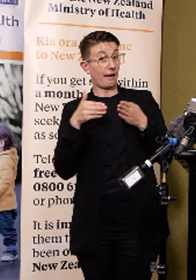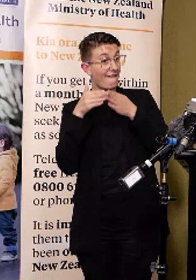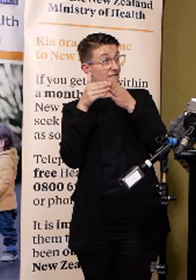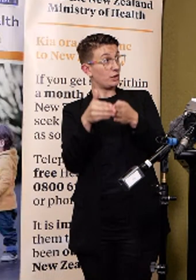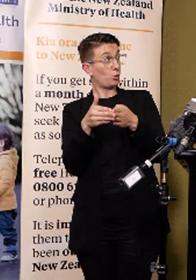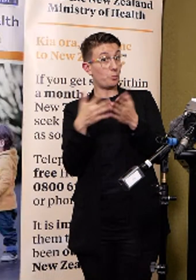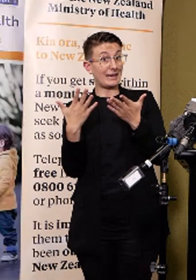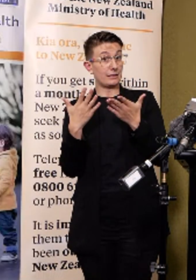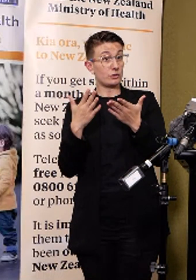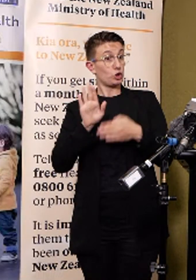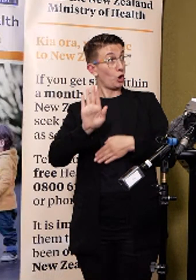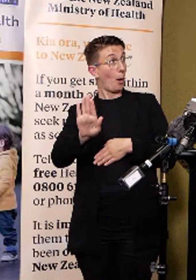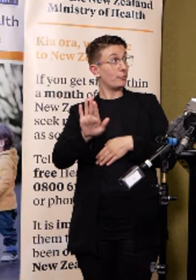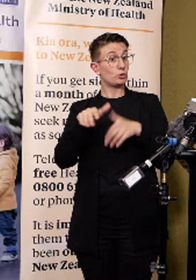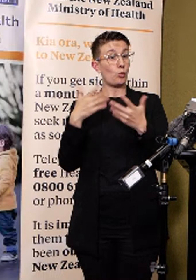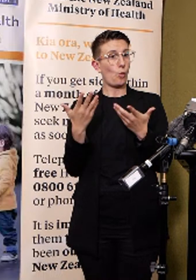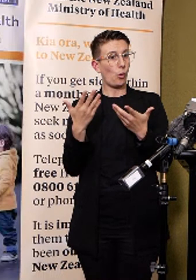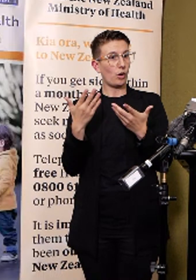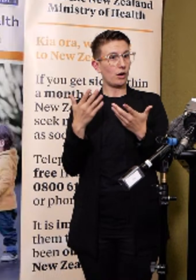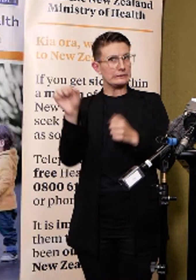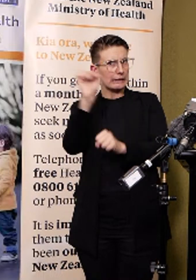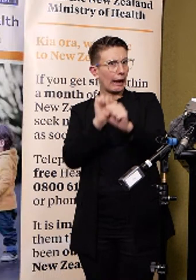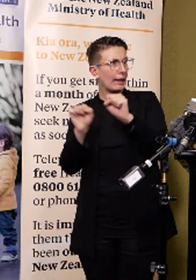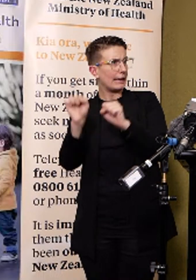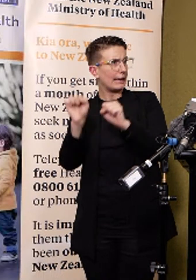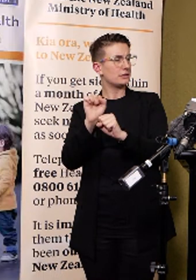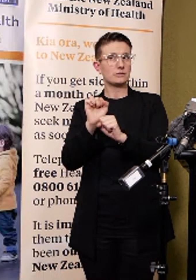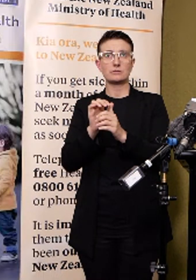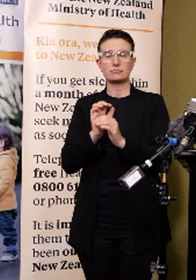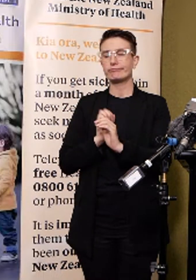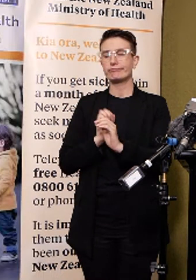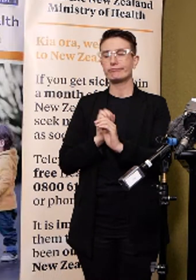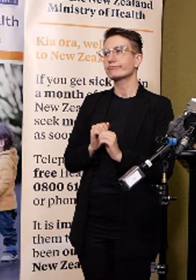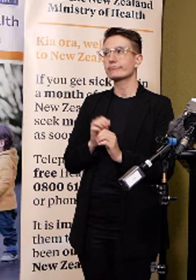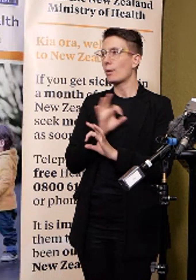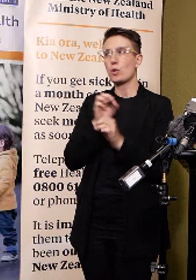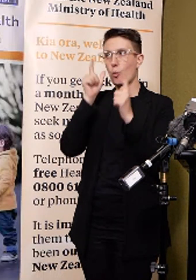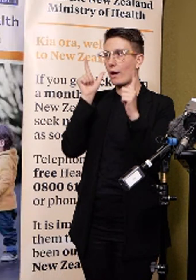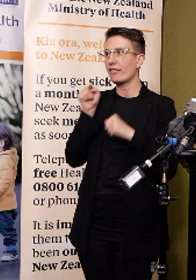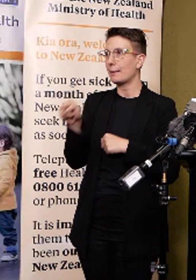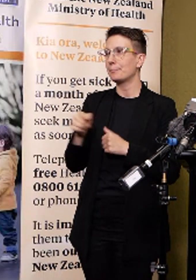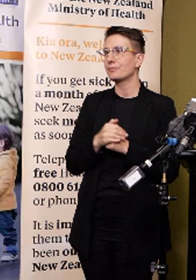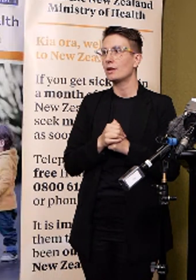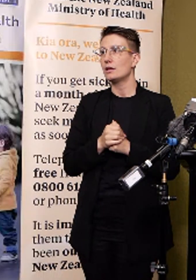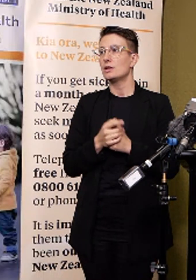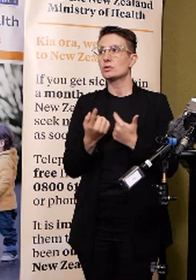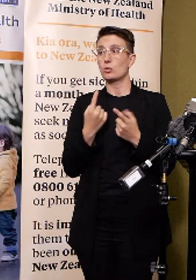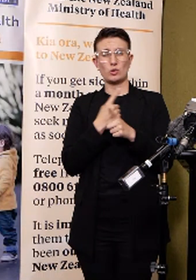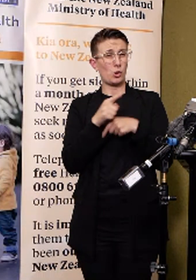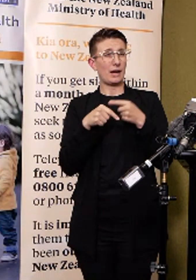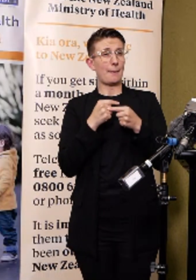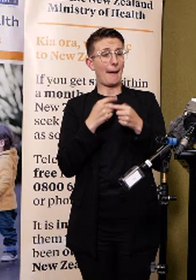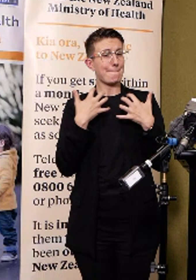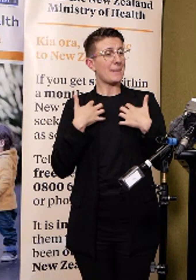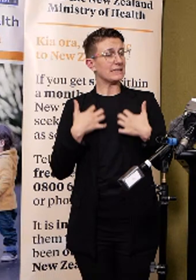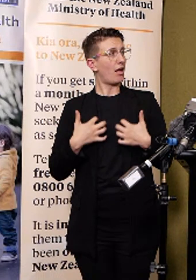Not that I'm aware of, no. Just looking at measles and that spreading over to Samoa, are we doing enough in this situation